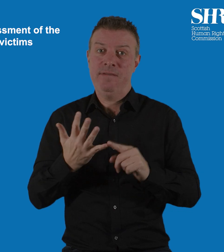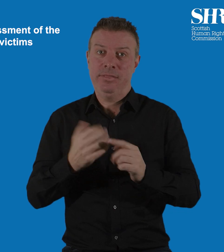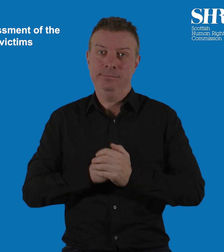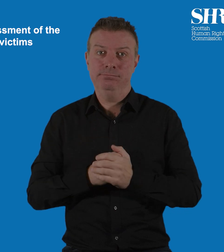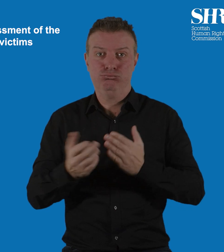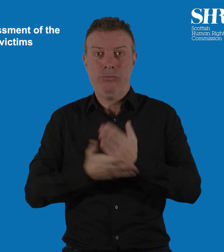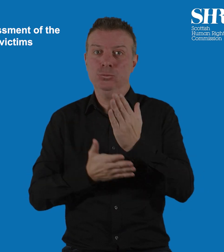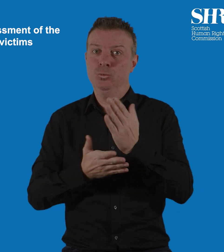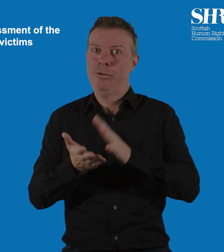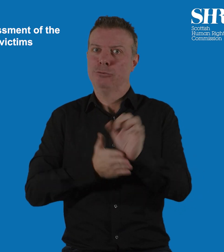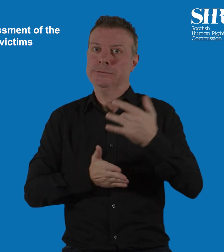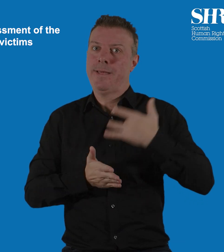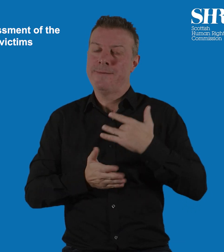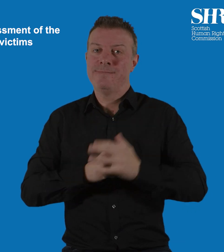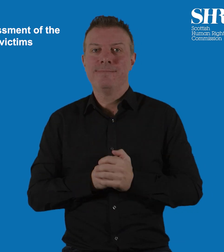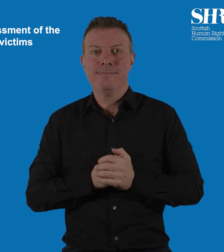5. Right to cultural life